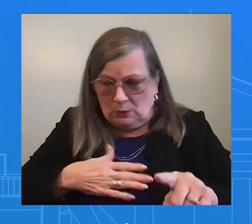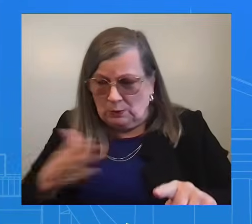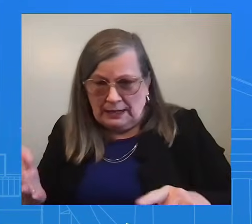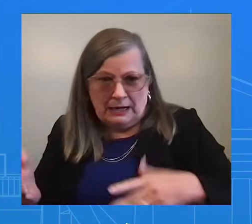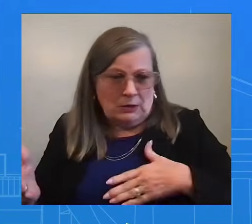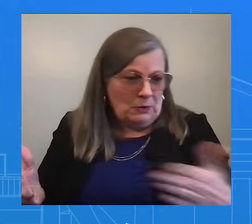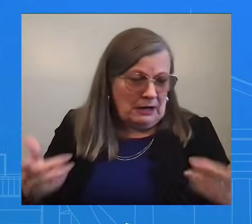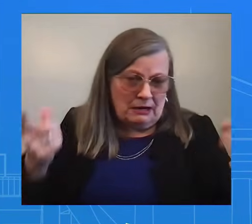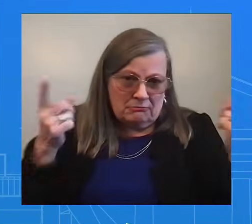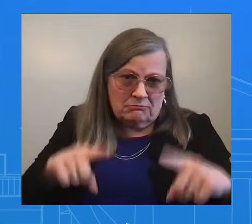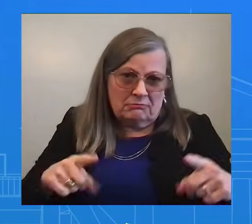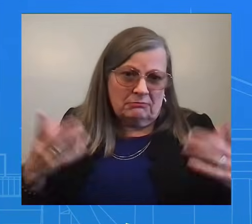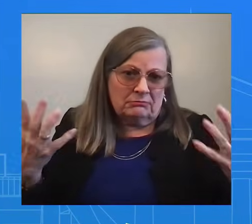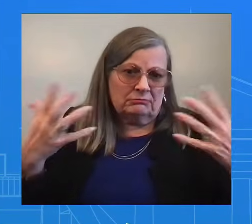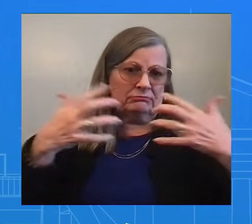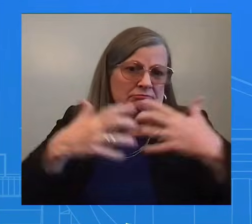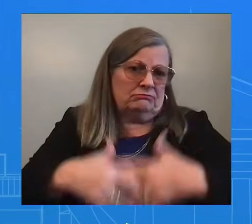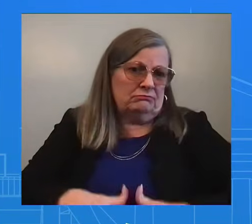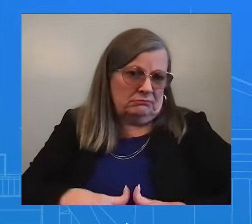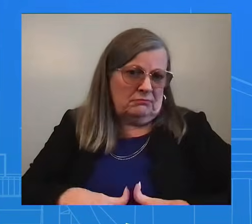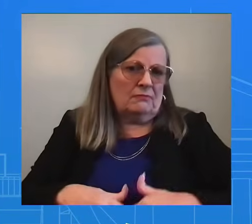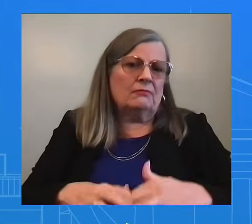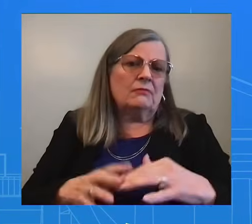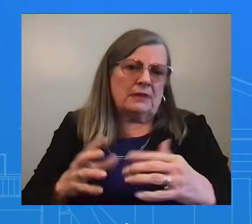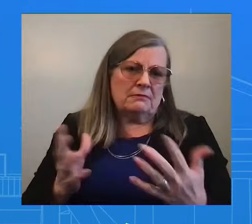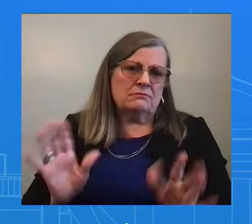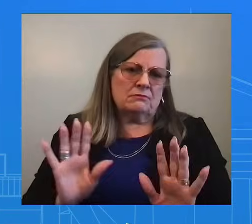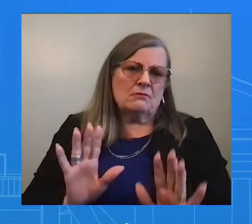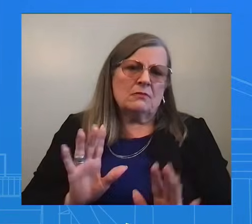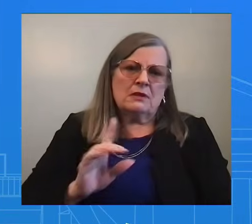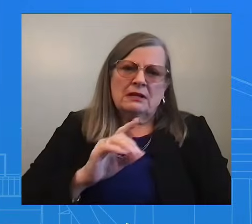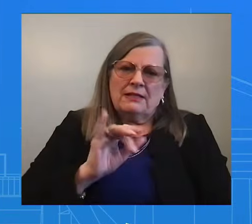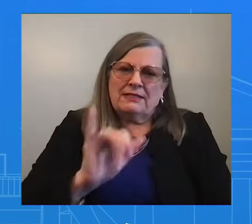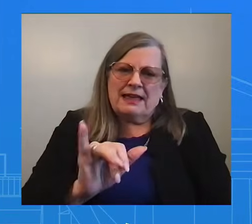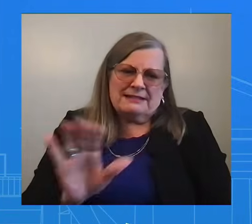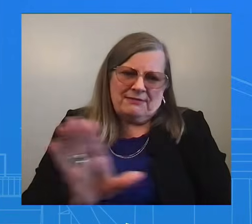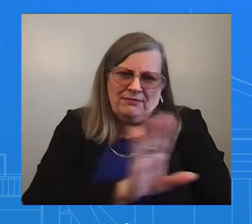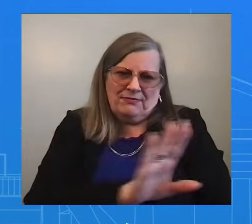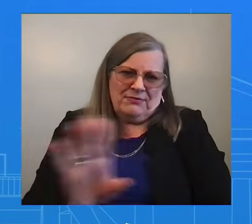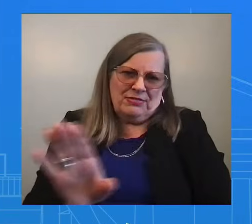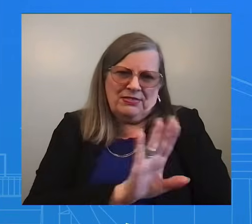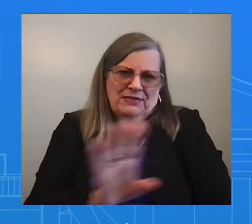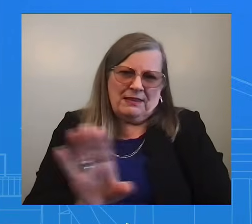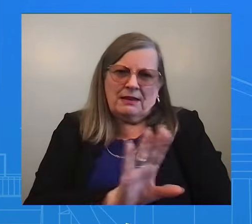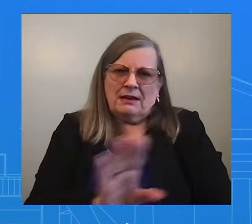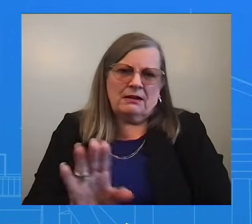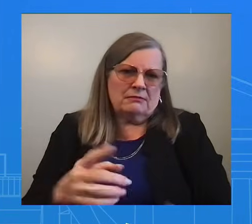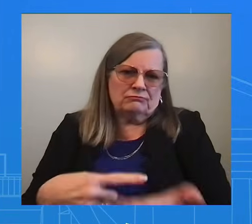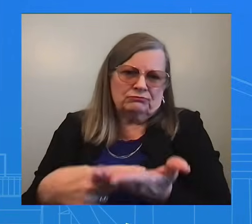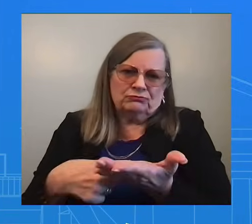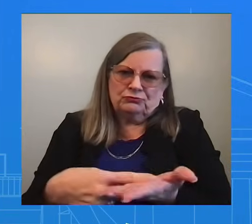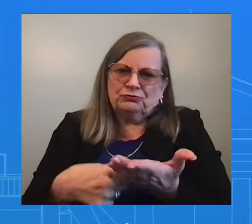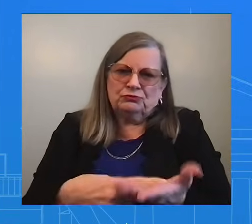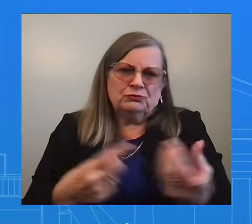and let the team that are doing the negotiations do that -- do that themselves. And when they're ready to share what's -- what's --